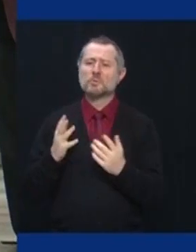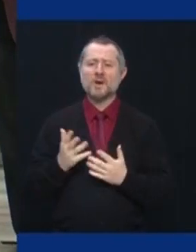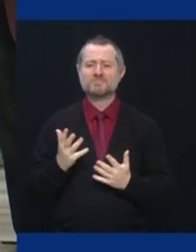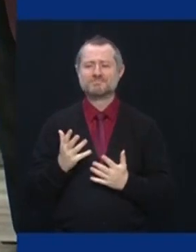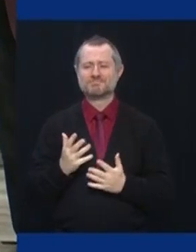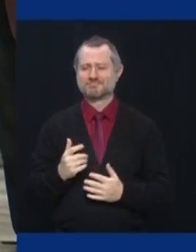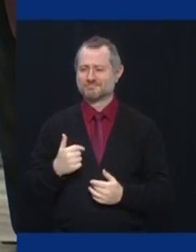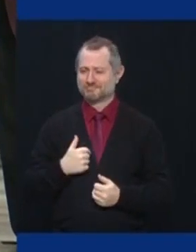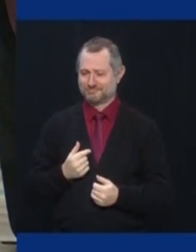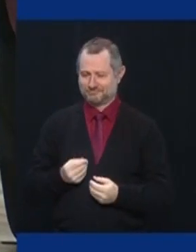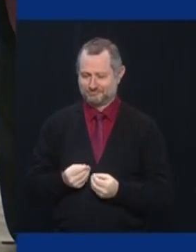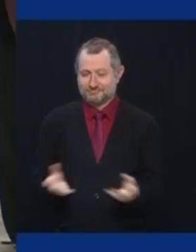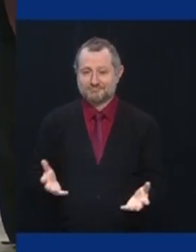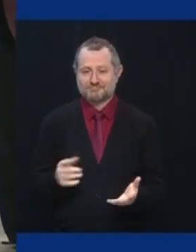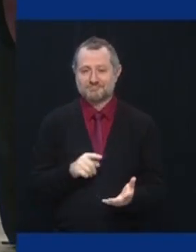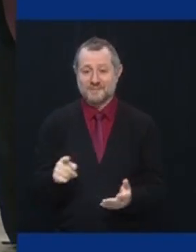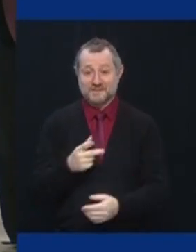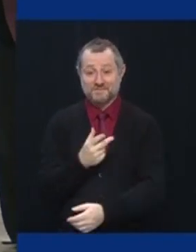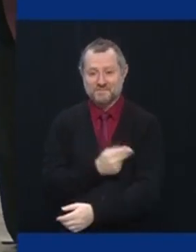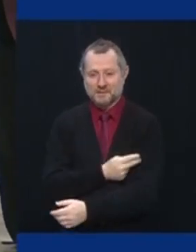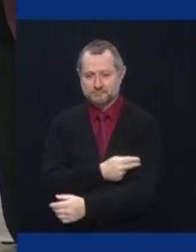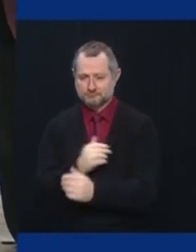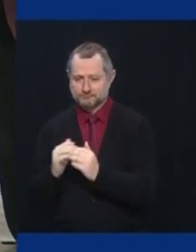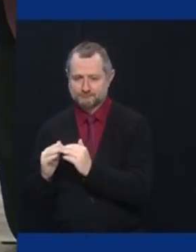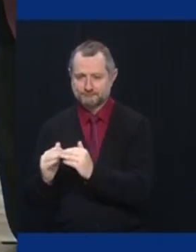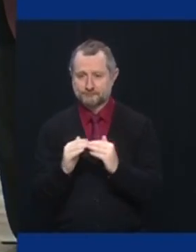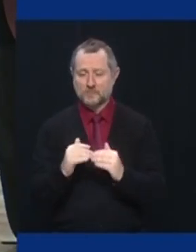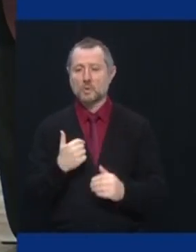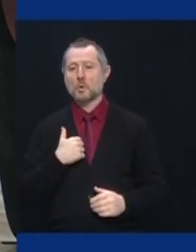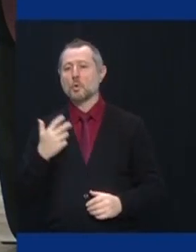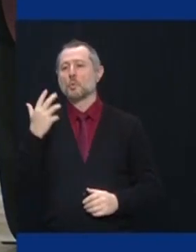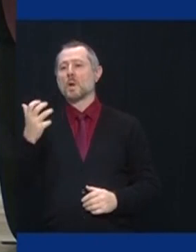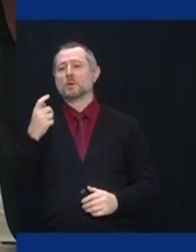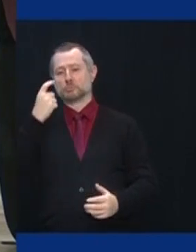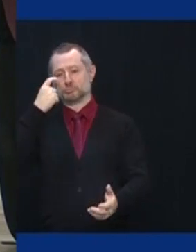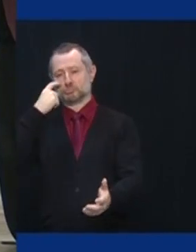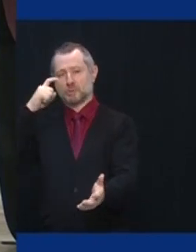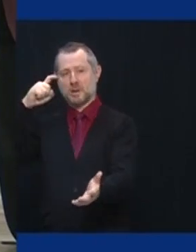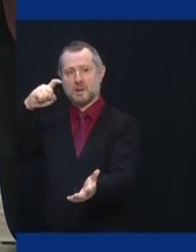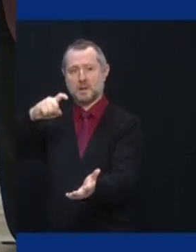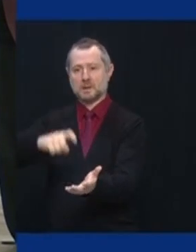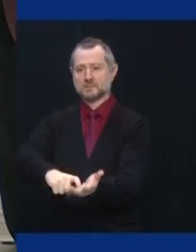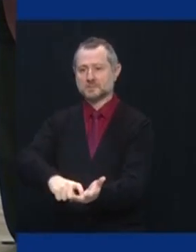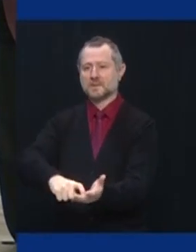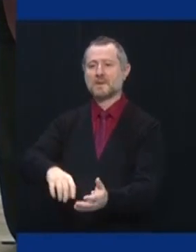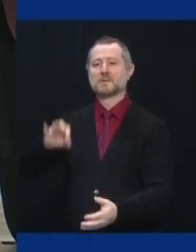COLLEAGUES THAT SHARE WITH US AND THANK YOU FOR YOUR LEADERSHIP, ESPECIALLY ON THE ISSUE OF DISTRIBUTING THE